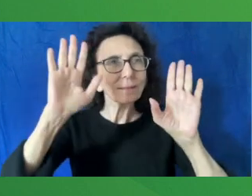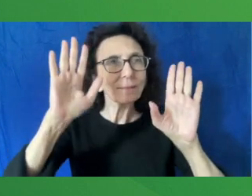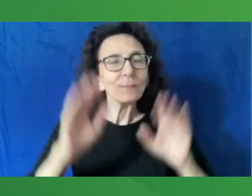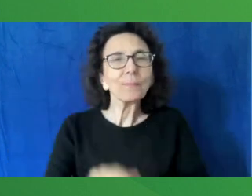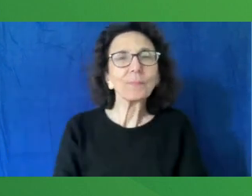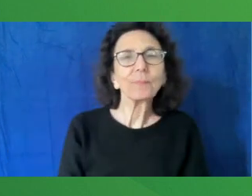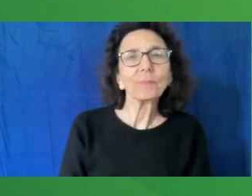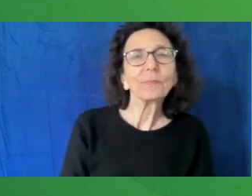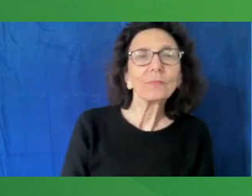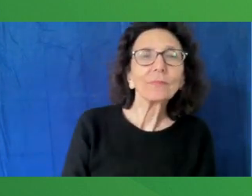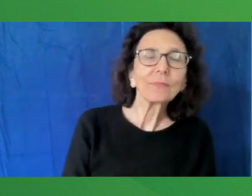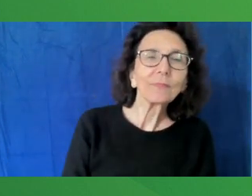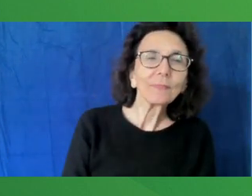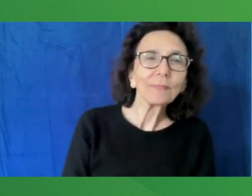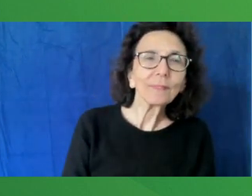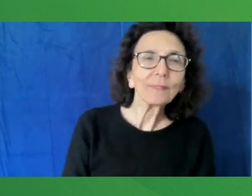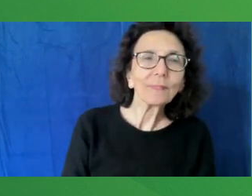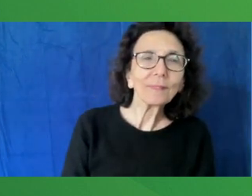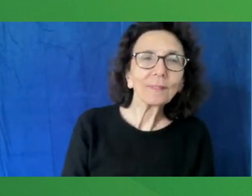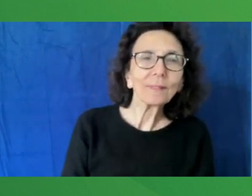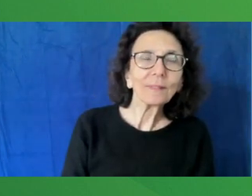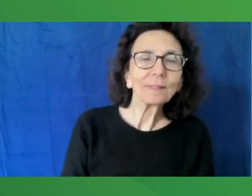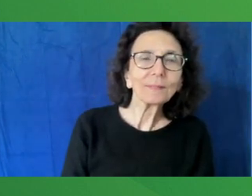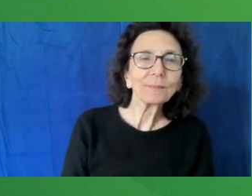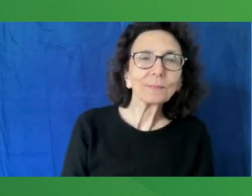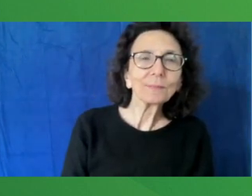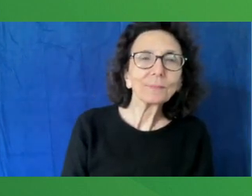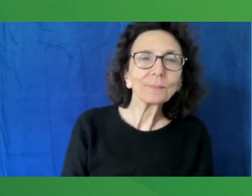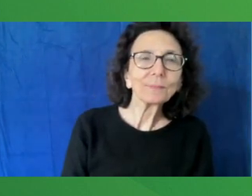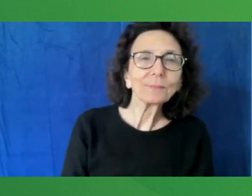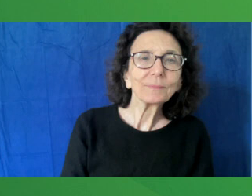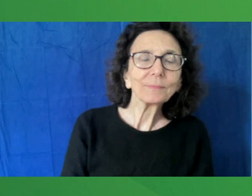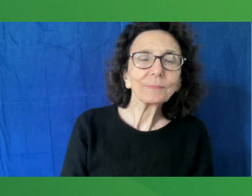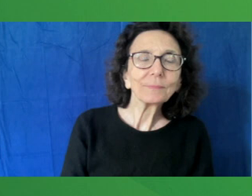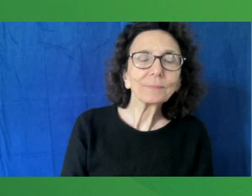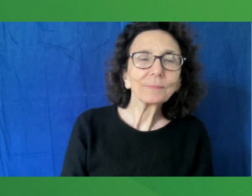And to just kind of pop back to this idea of sense making.